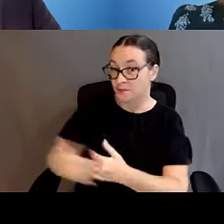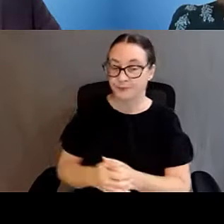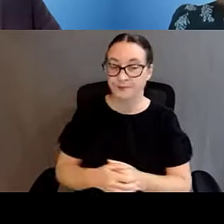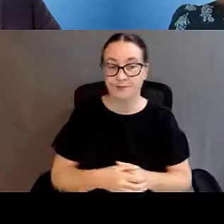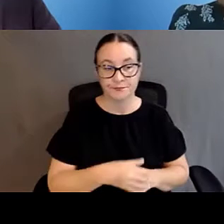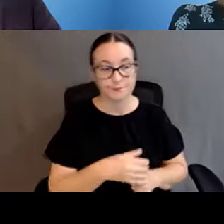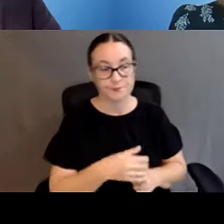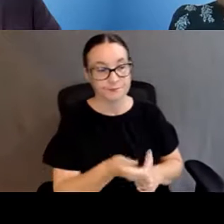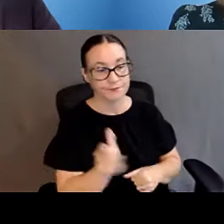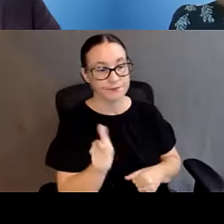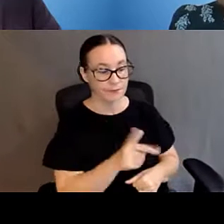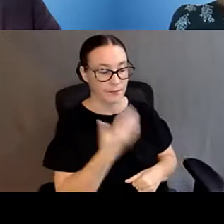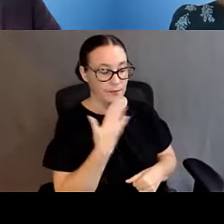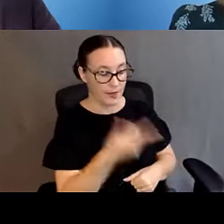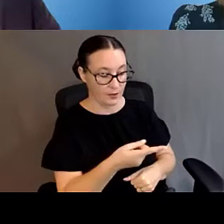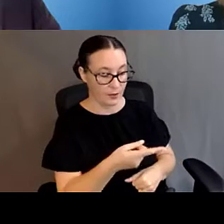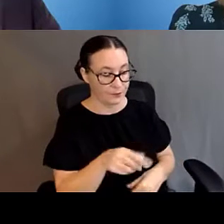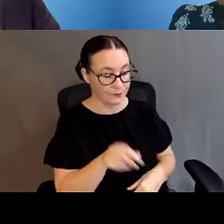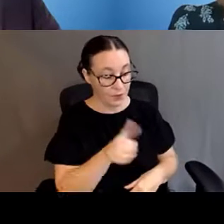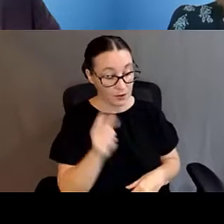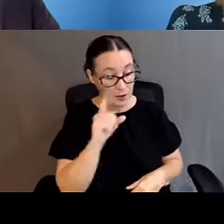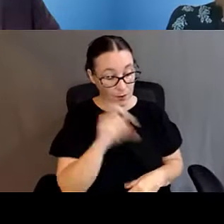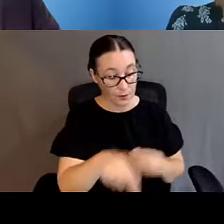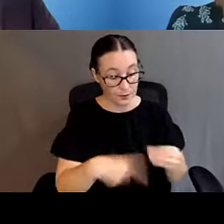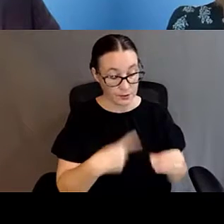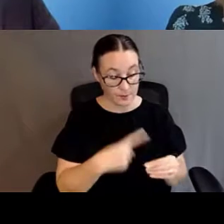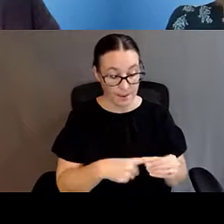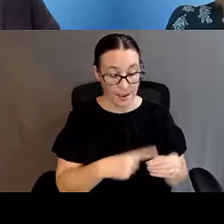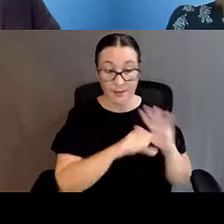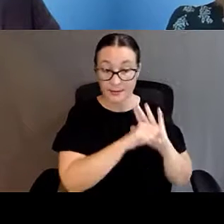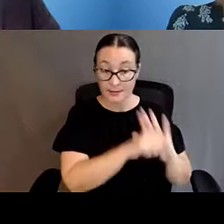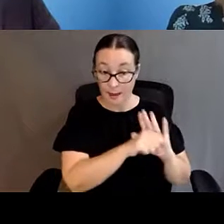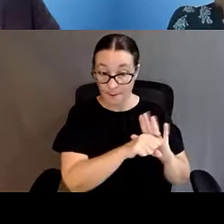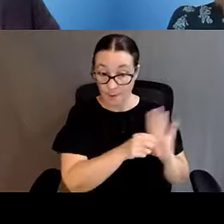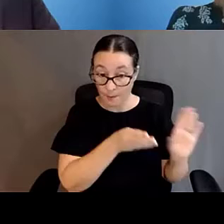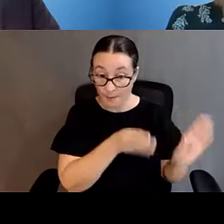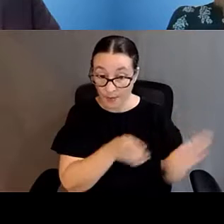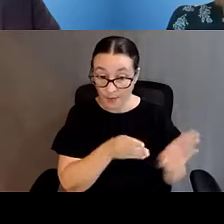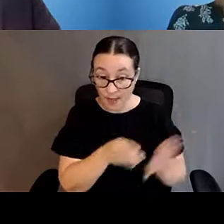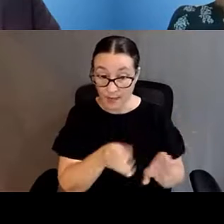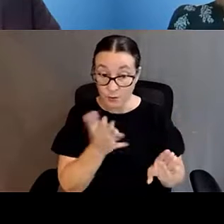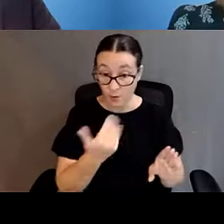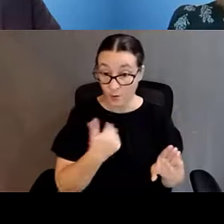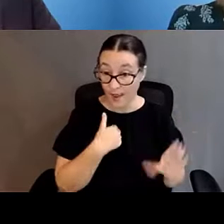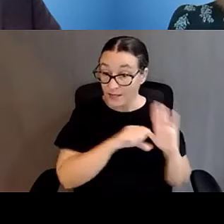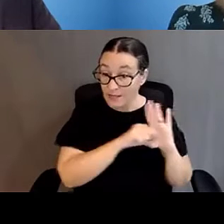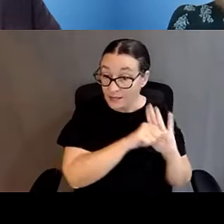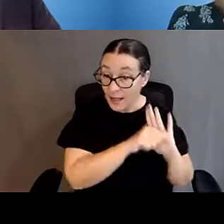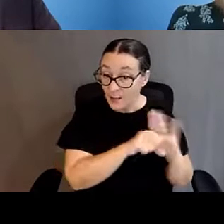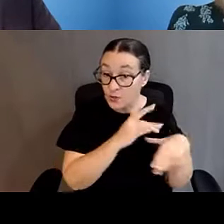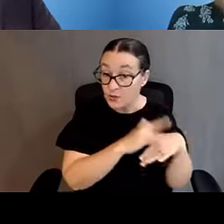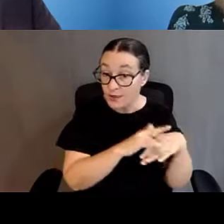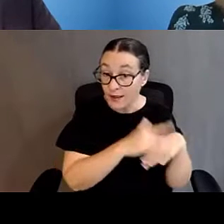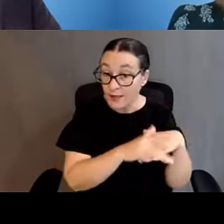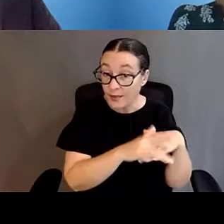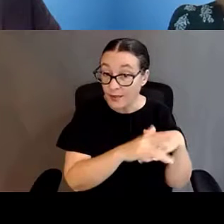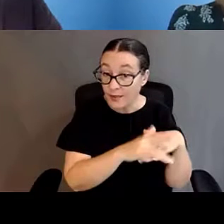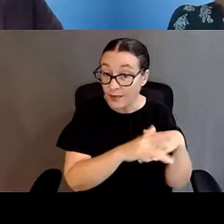Another question about sample plans, will there be samples available? See, Taunton, do you want to start?